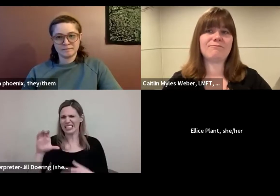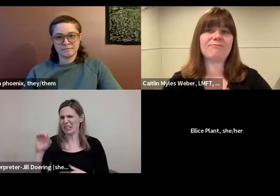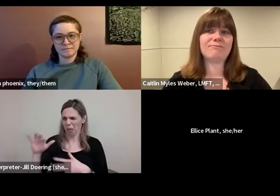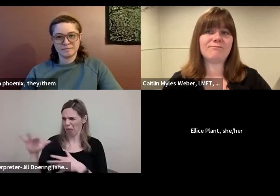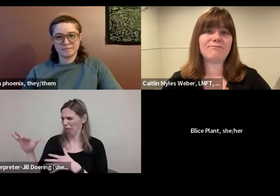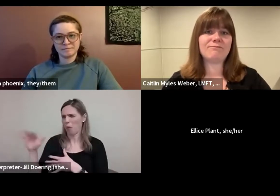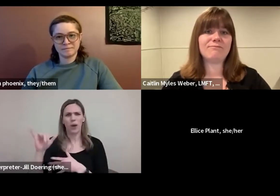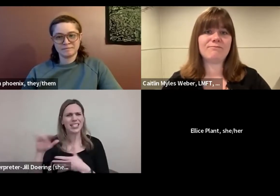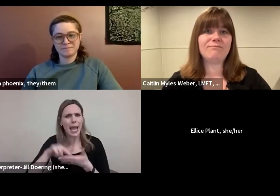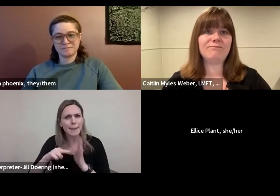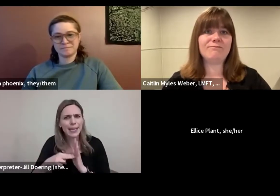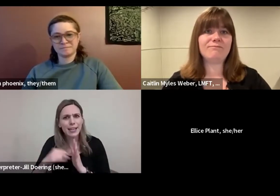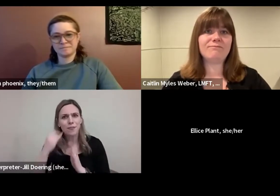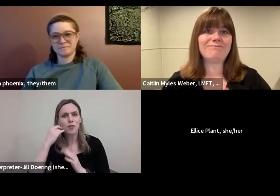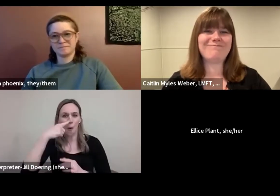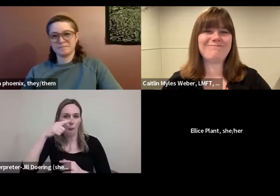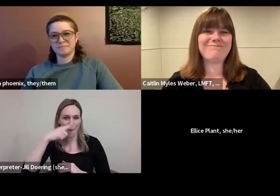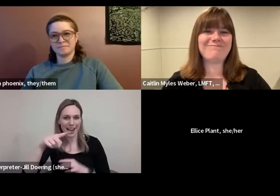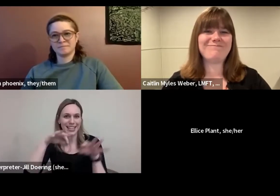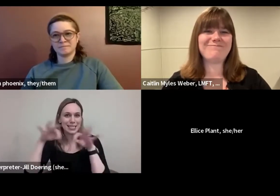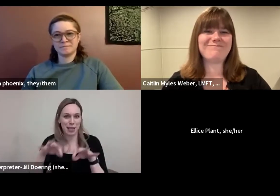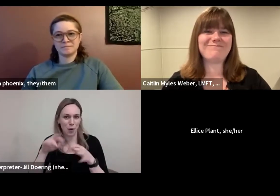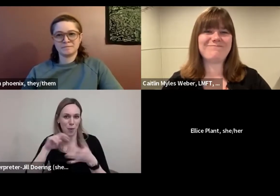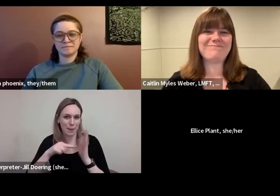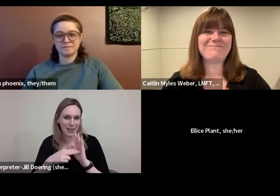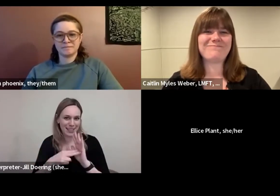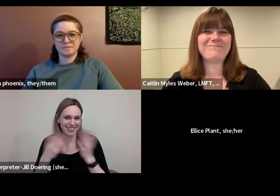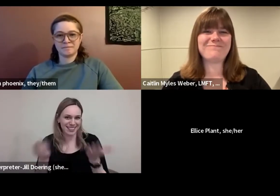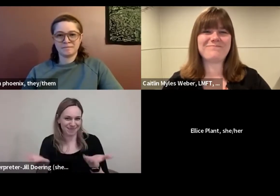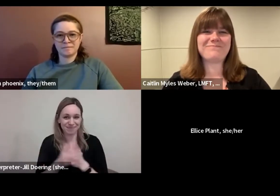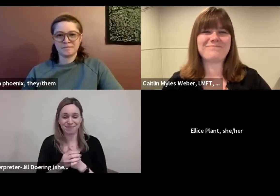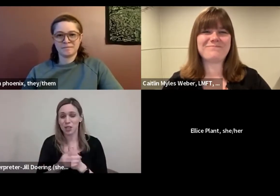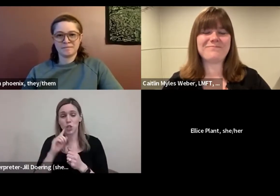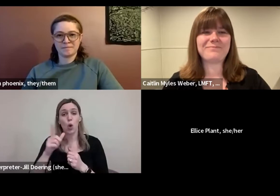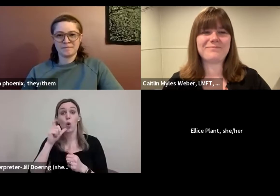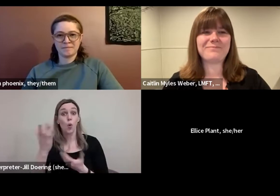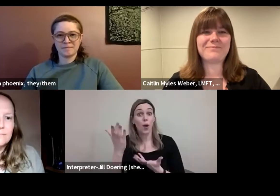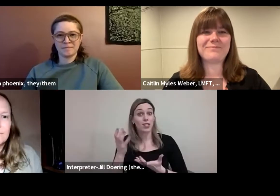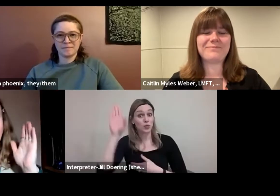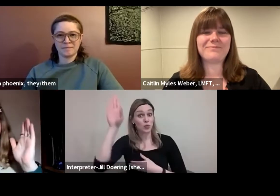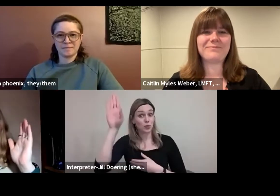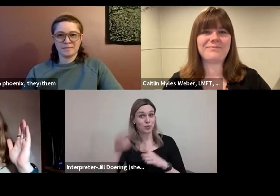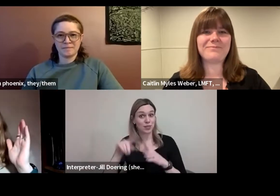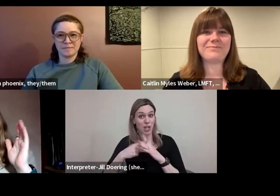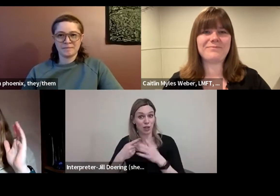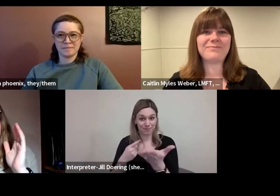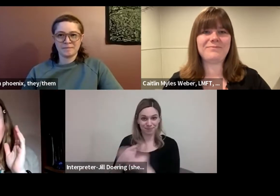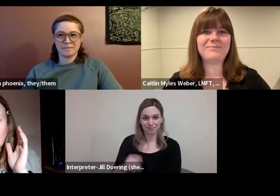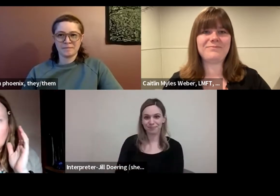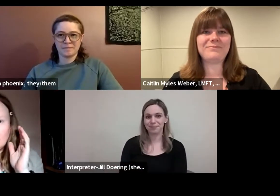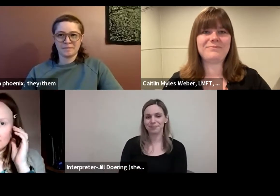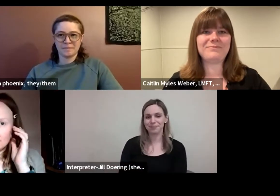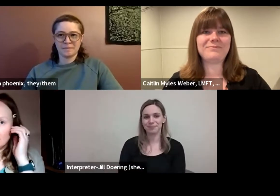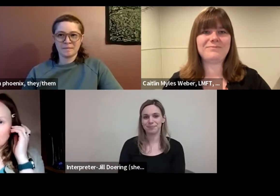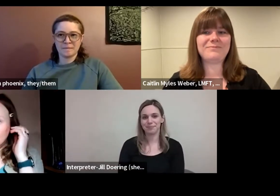Who wants to start? What kind of modalities, what do you do? How can you explain it? I can start.